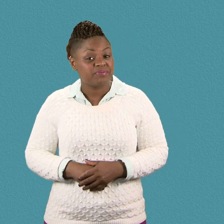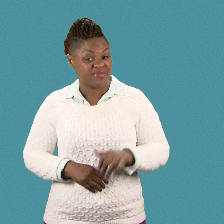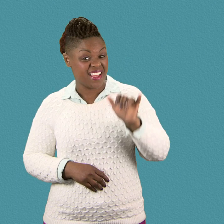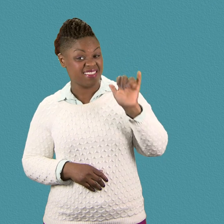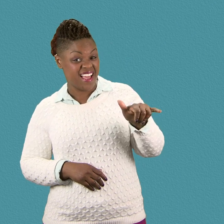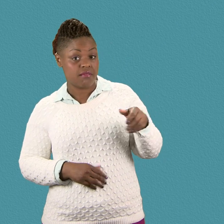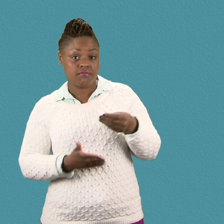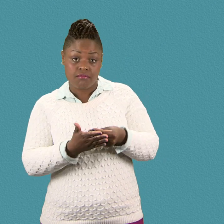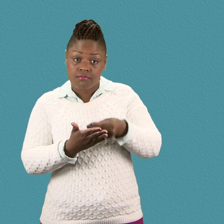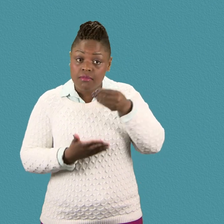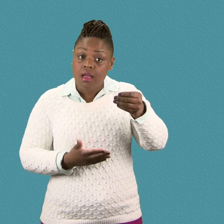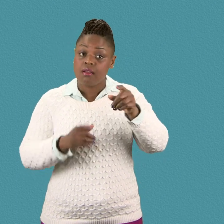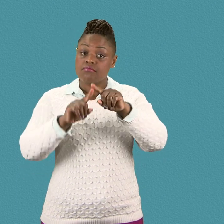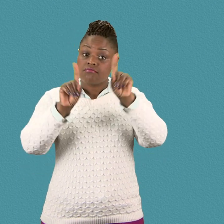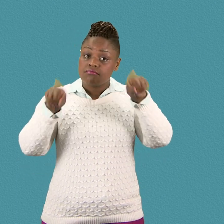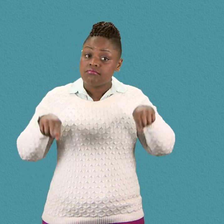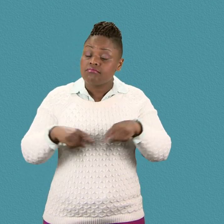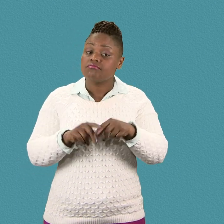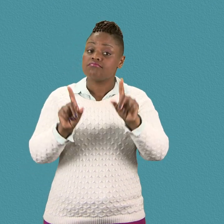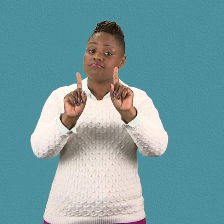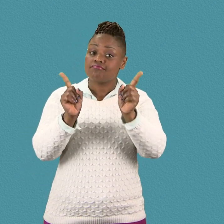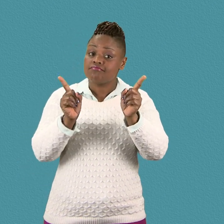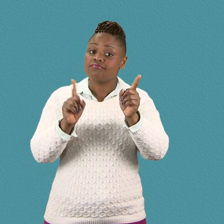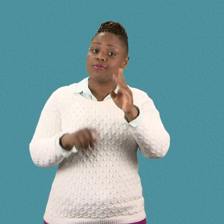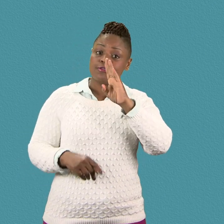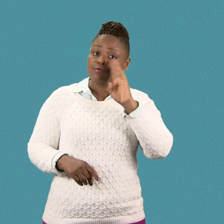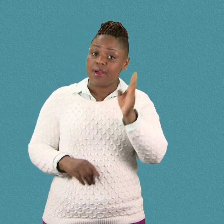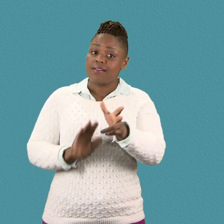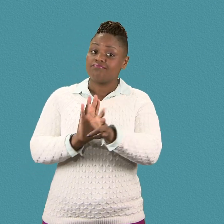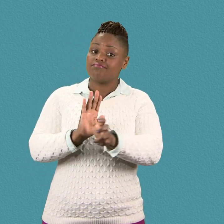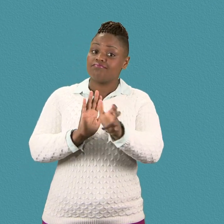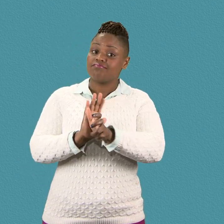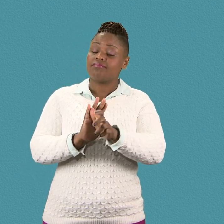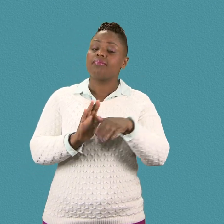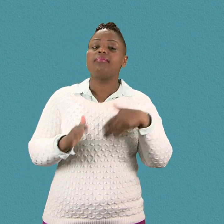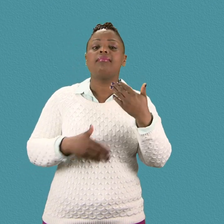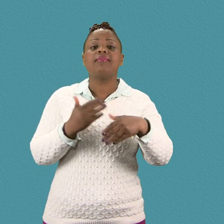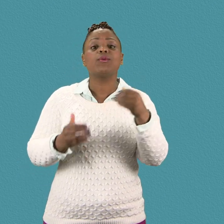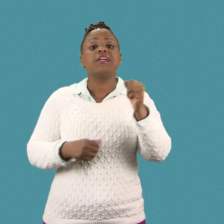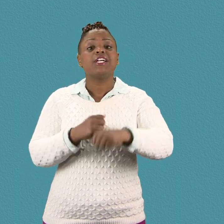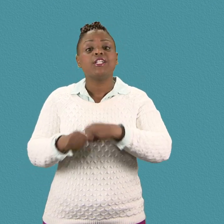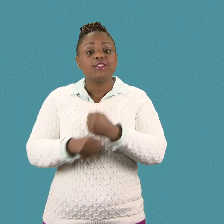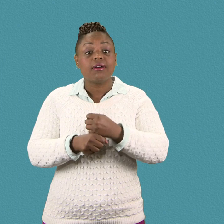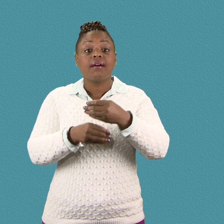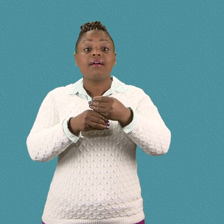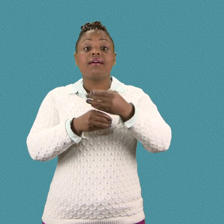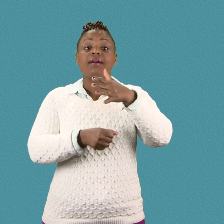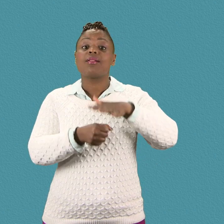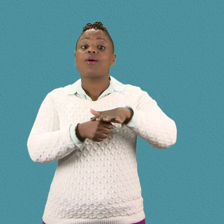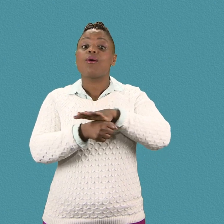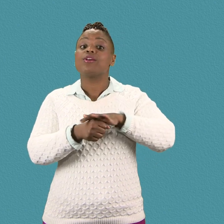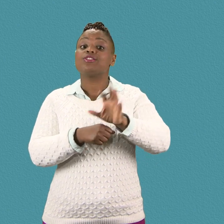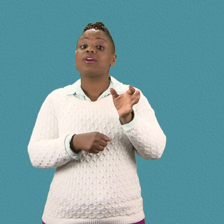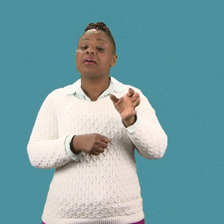from local stations. If you use a digital antenna to access local broadcast stations, over the next few years